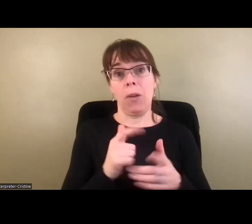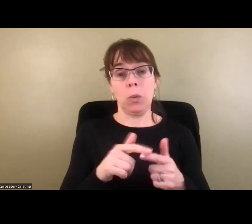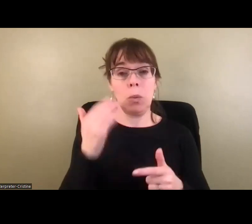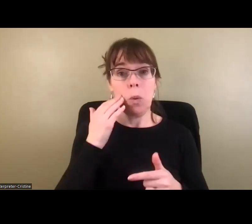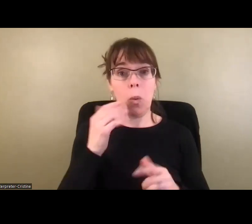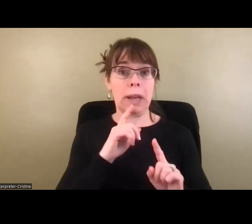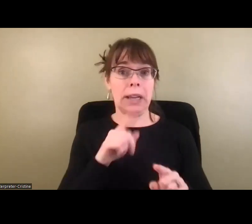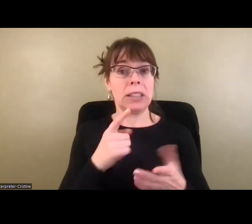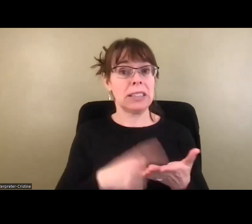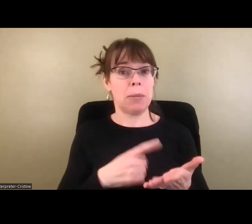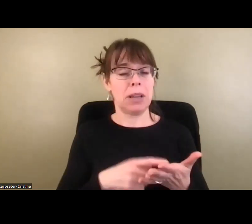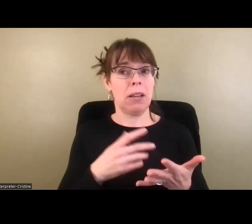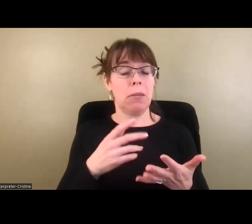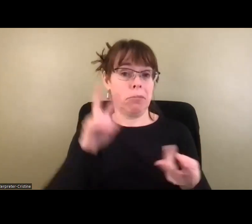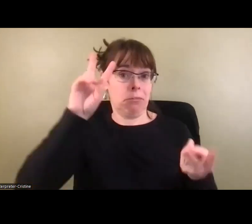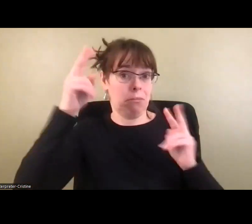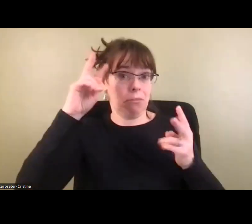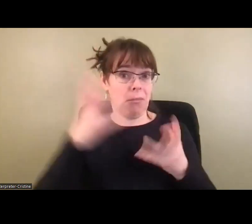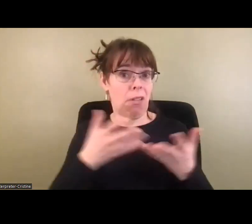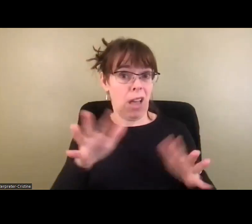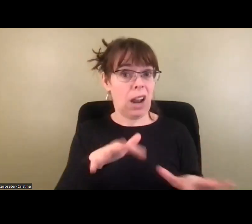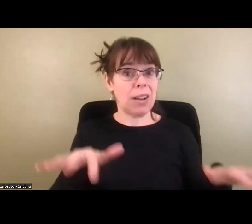because sometimes there's a lot of misinformation out there, right. Like you want to make sure that,